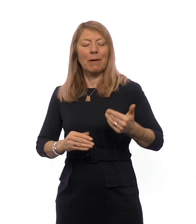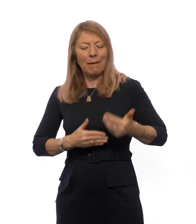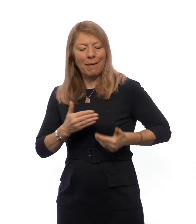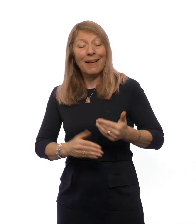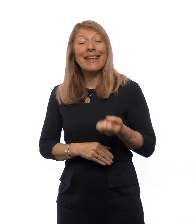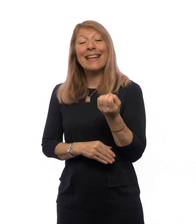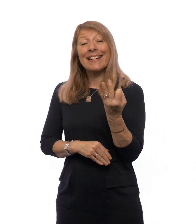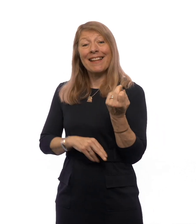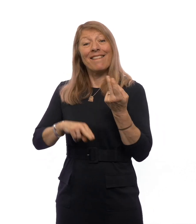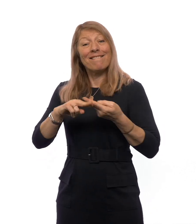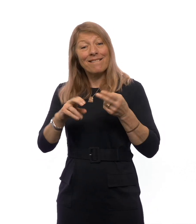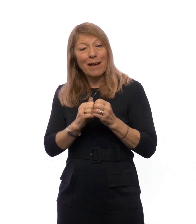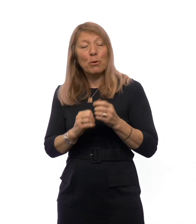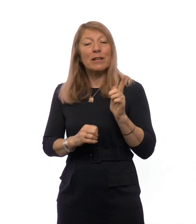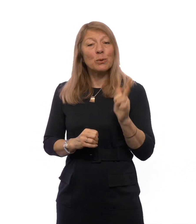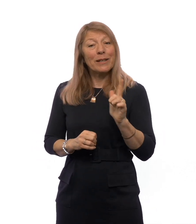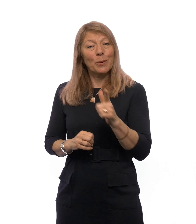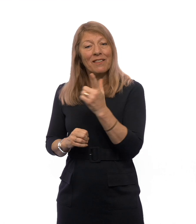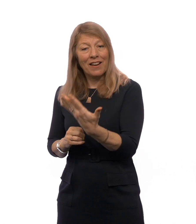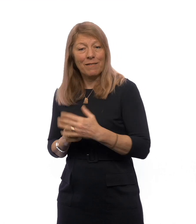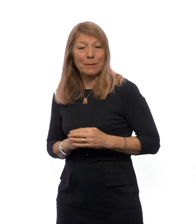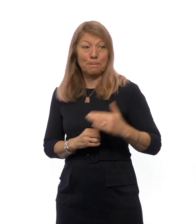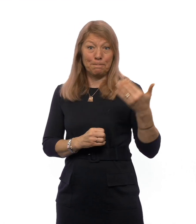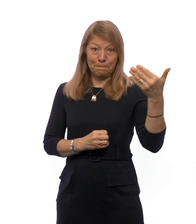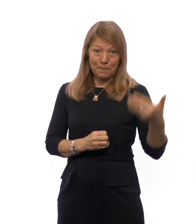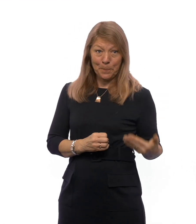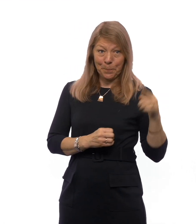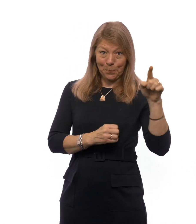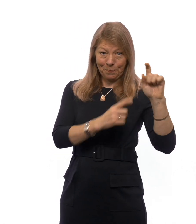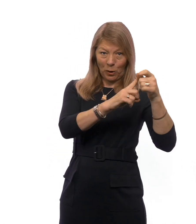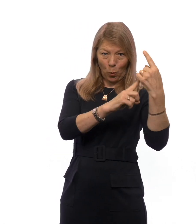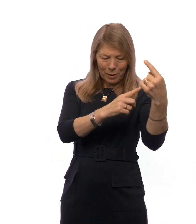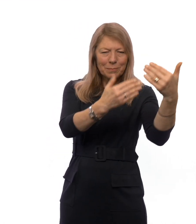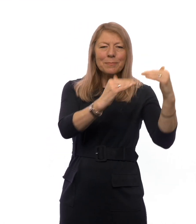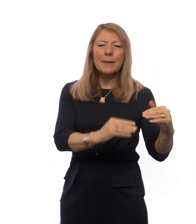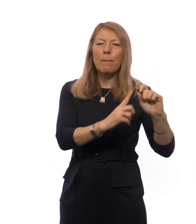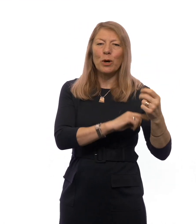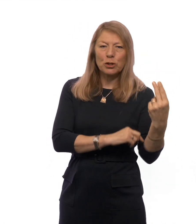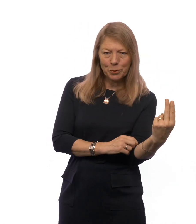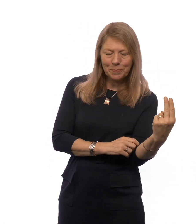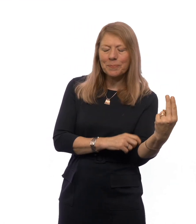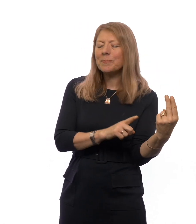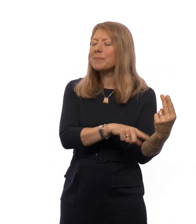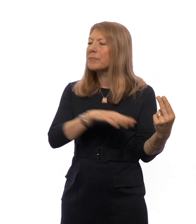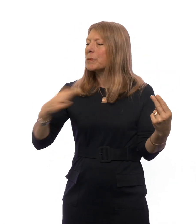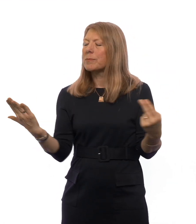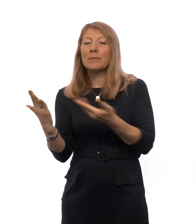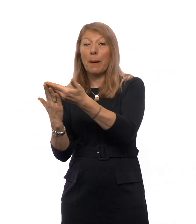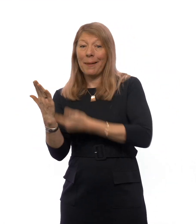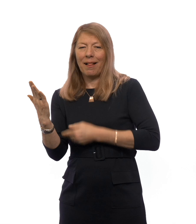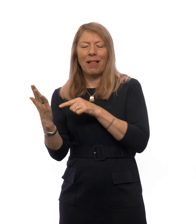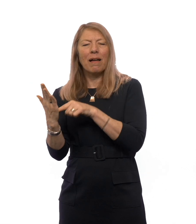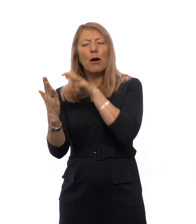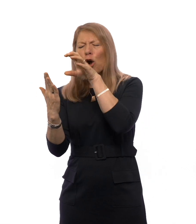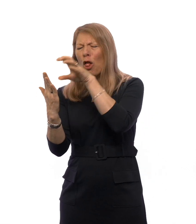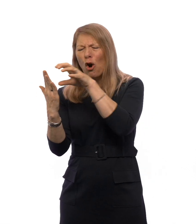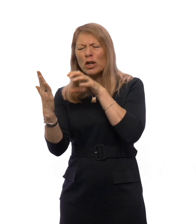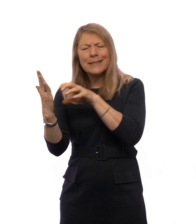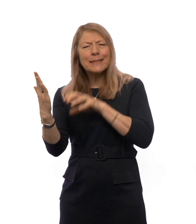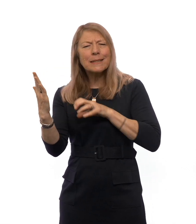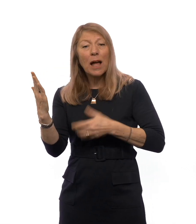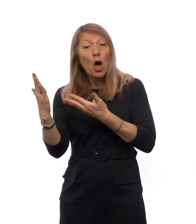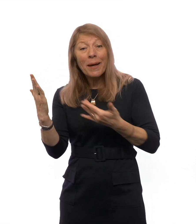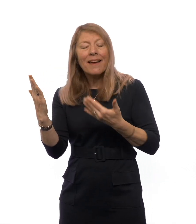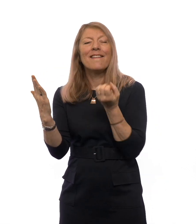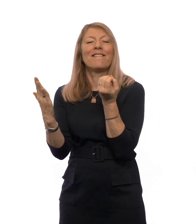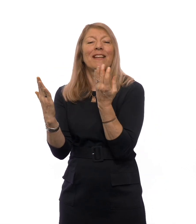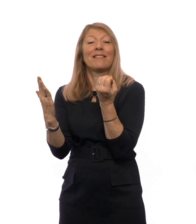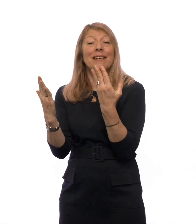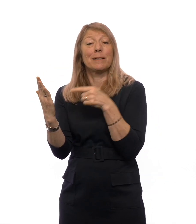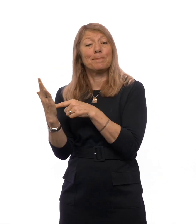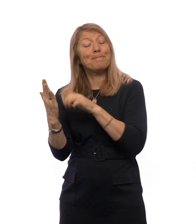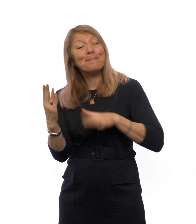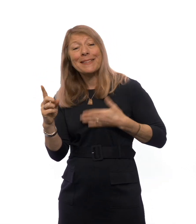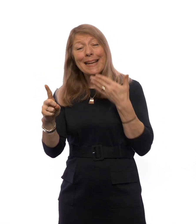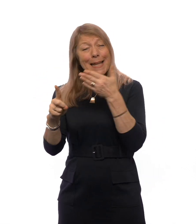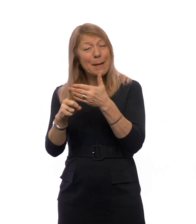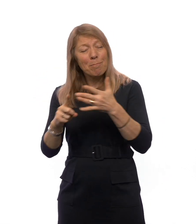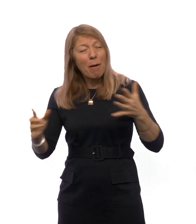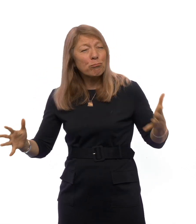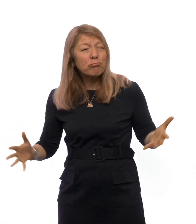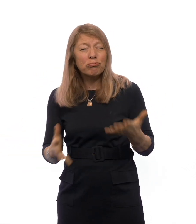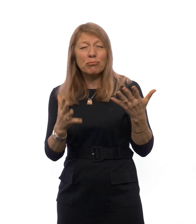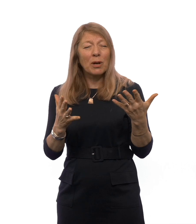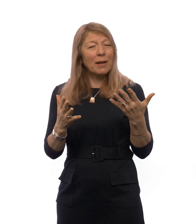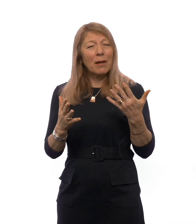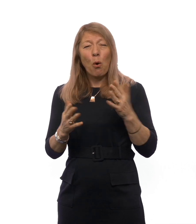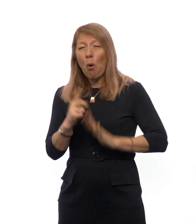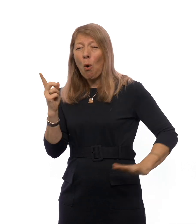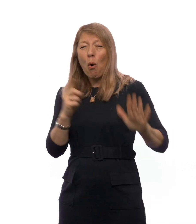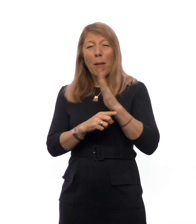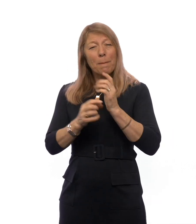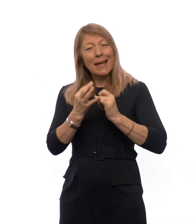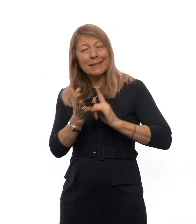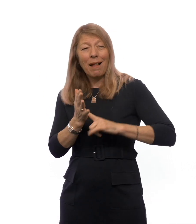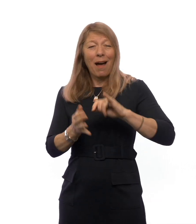2. The Bill contains 15 clauses and seeks to enhance the rights and opportunities of all British and Irish Sign Language users in Northern Ireland to ensure